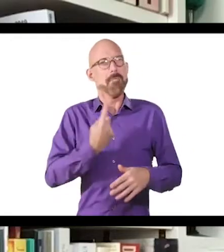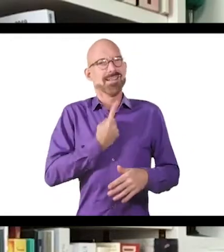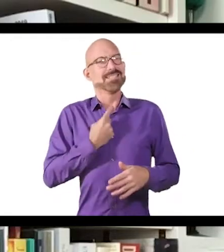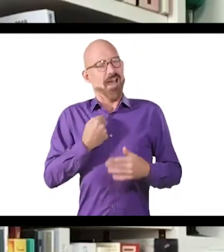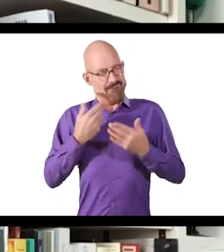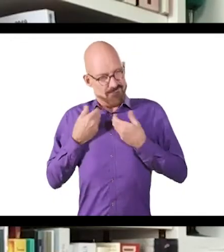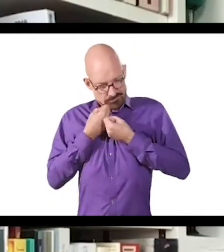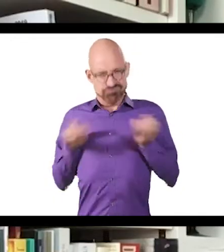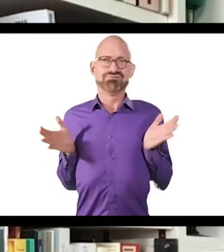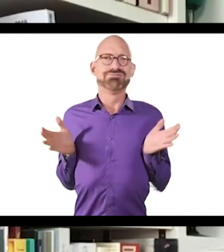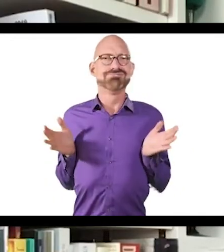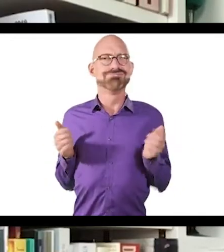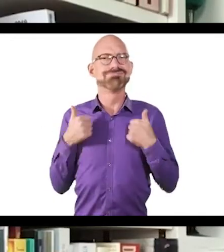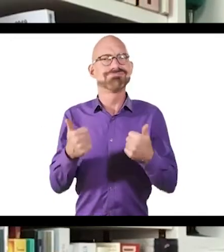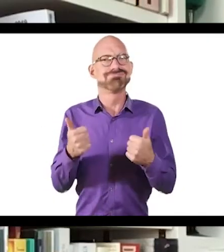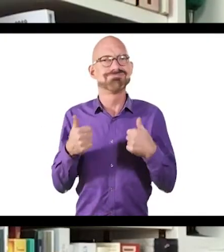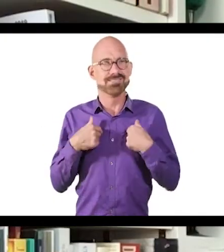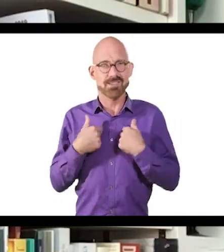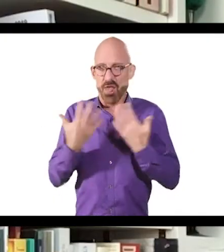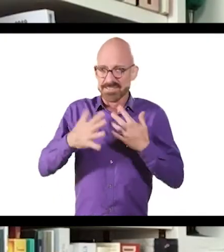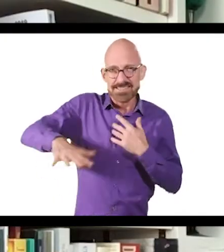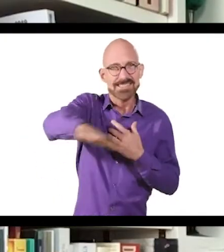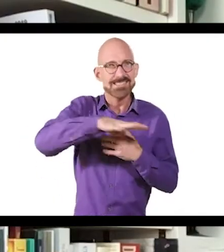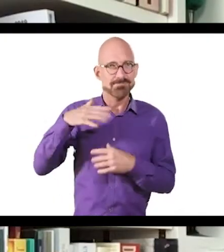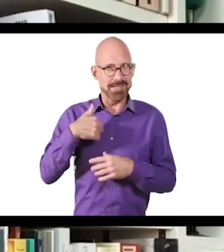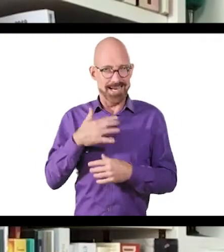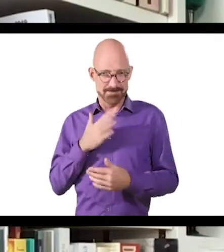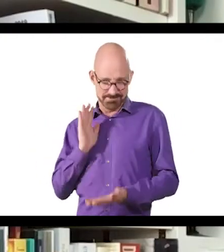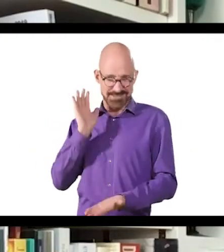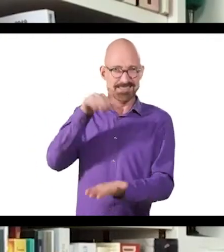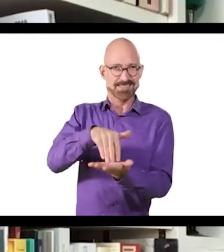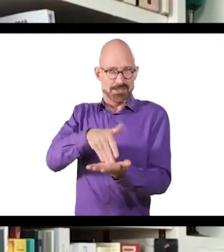And free to explore in a way that's not, I'm not connected to the ground.